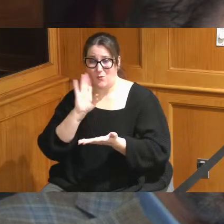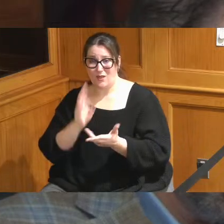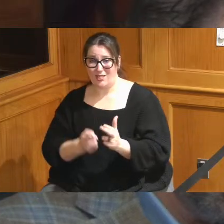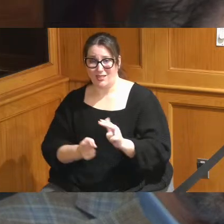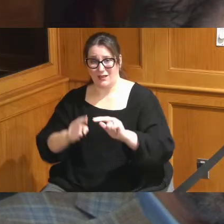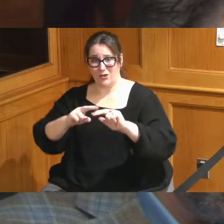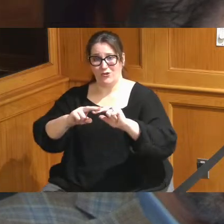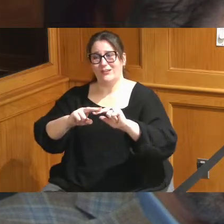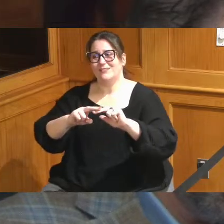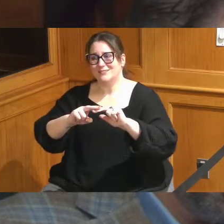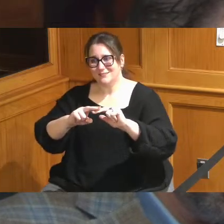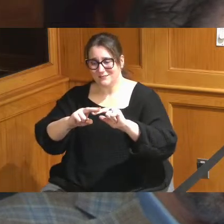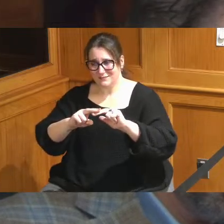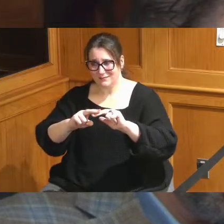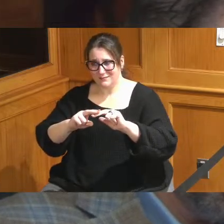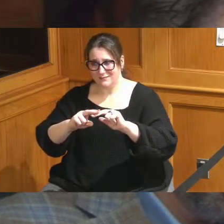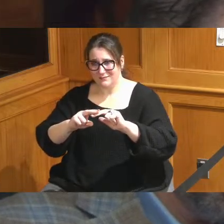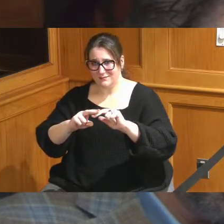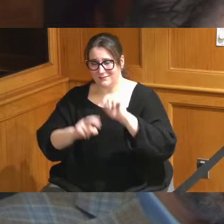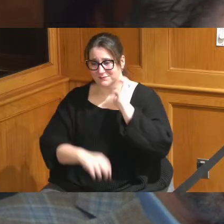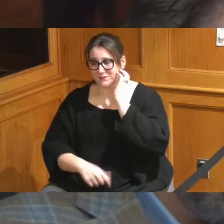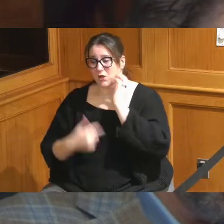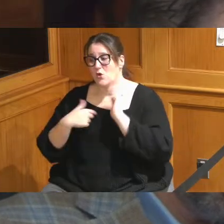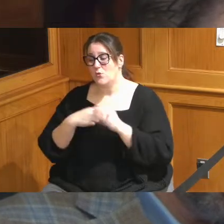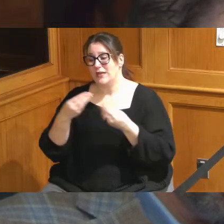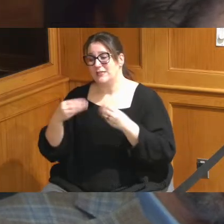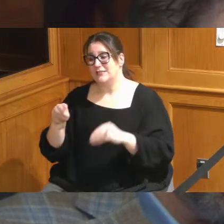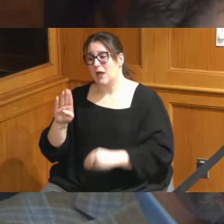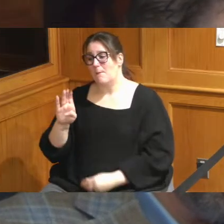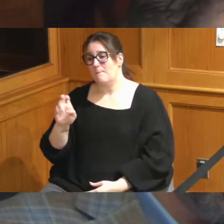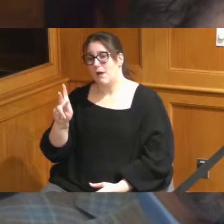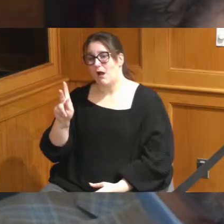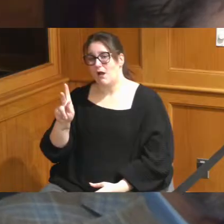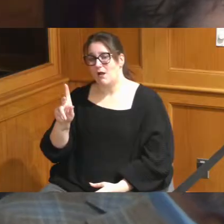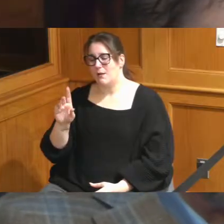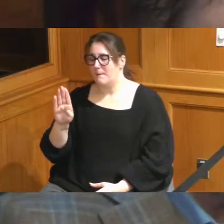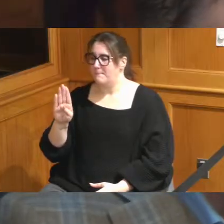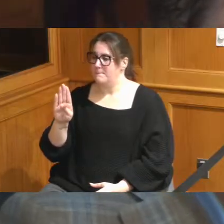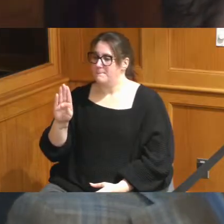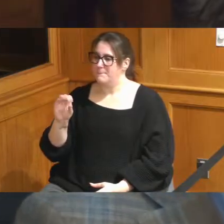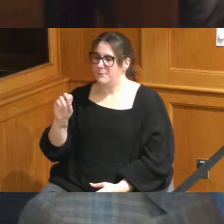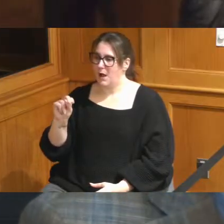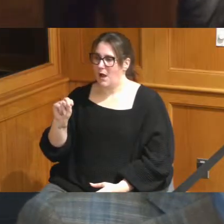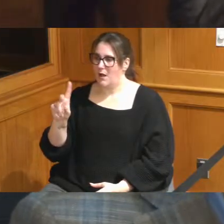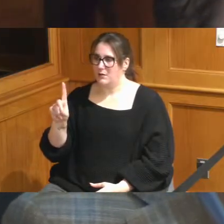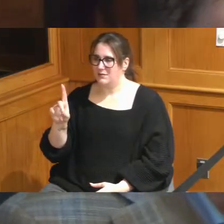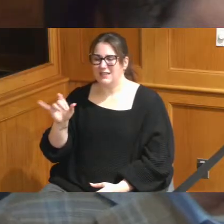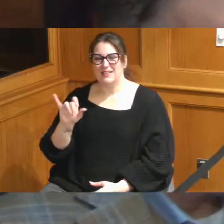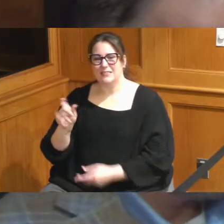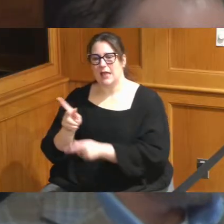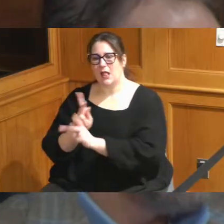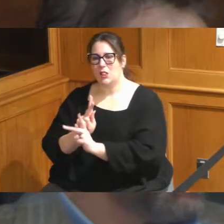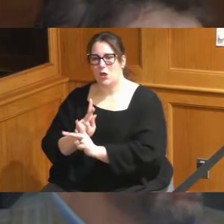and we go and we sell bonds. Bonds is like for people watching it's like getting a loan and it